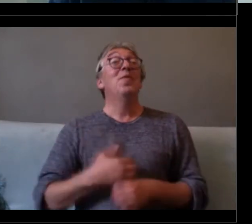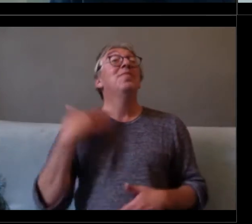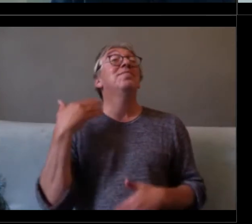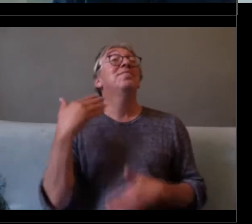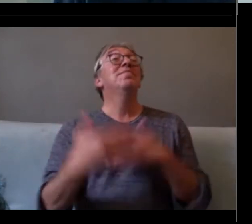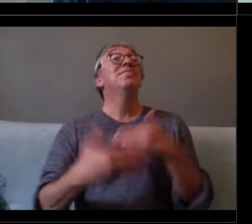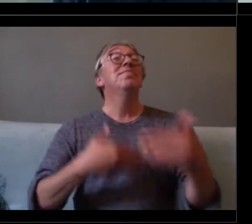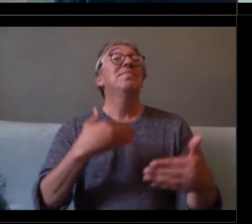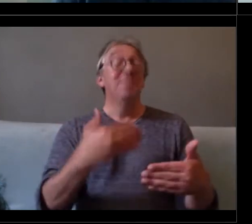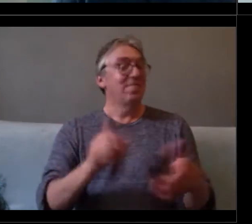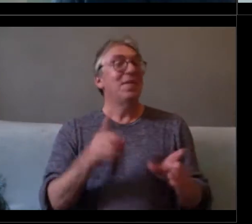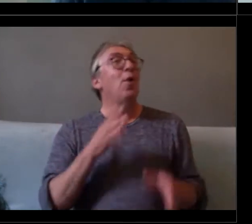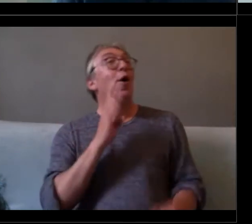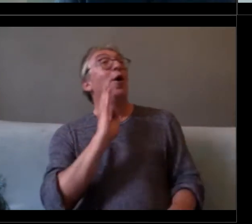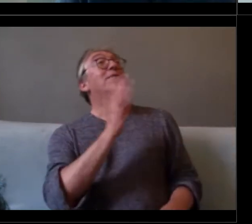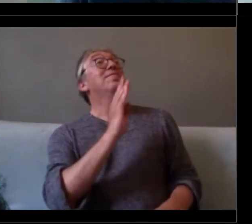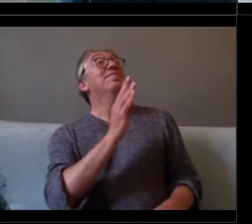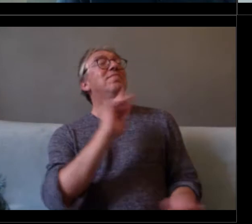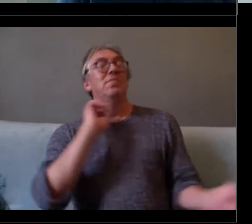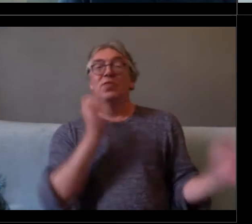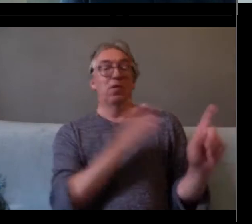from the point of view of the people we work with.